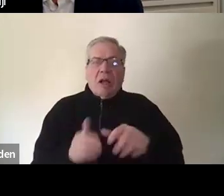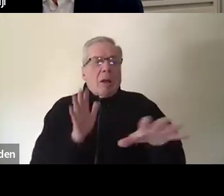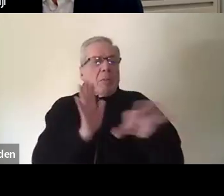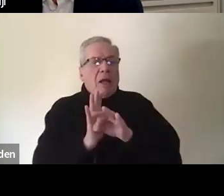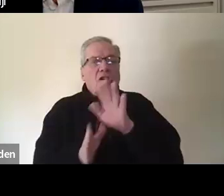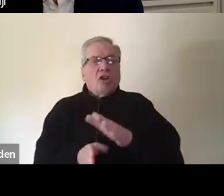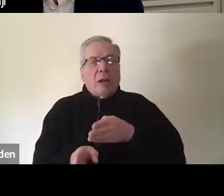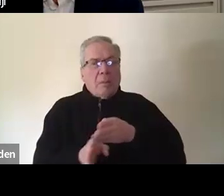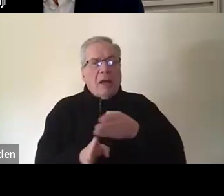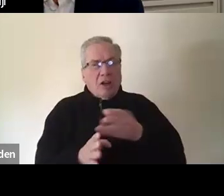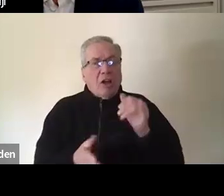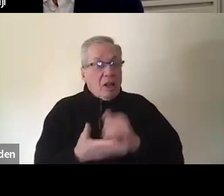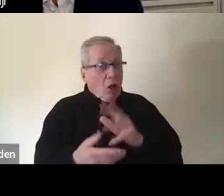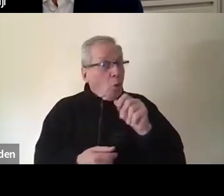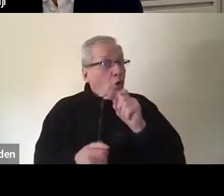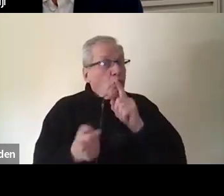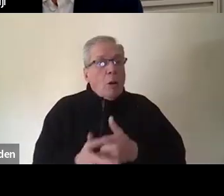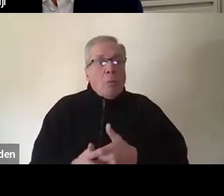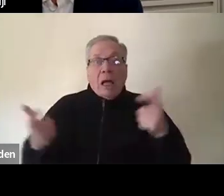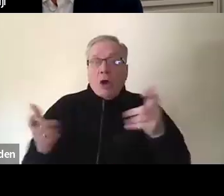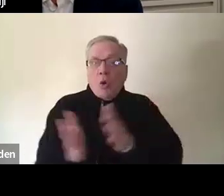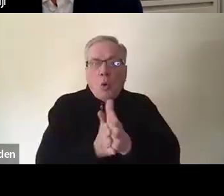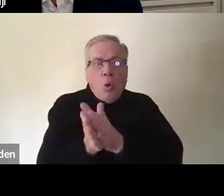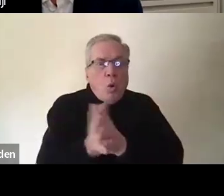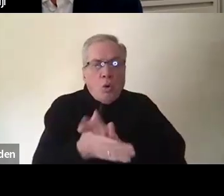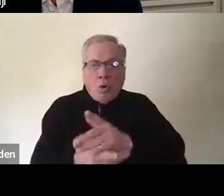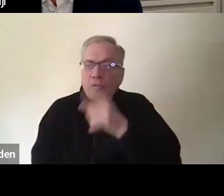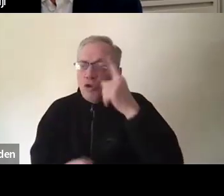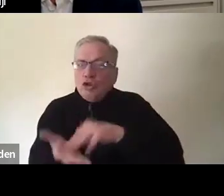And that was an anonymous incentive to get the students to buy-in.